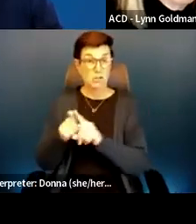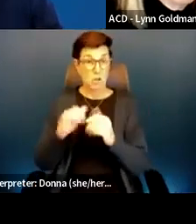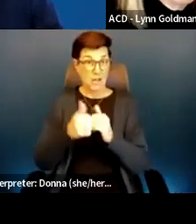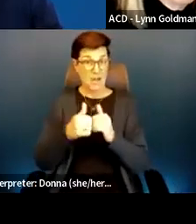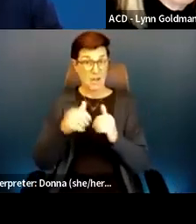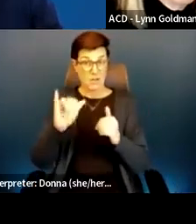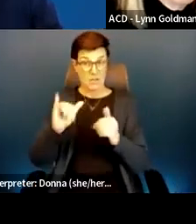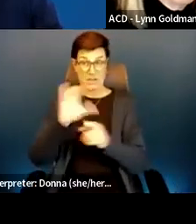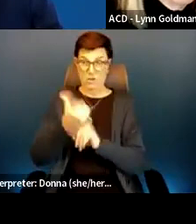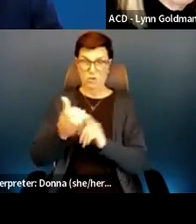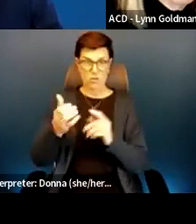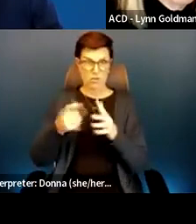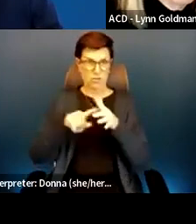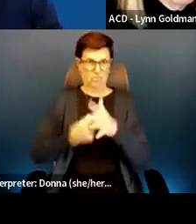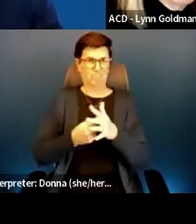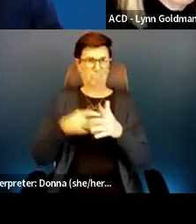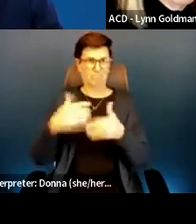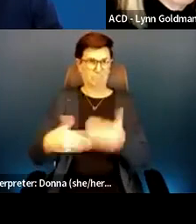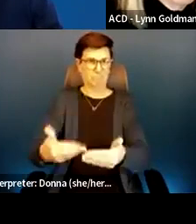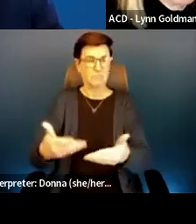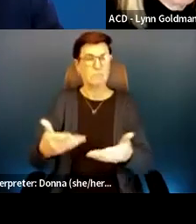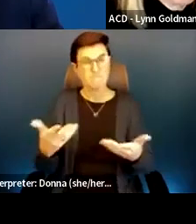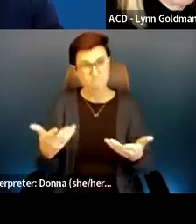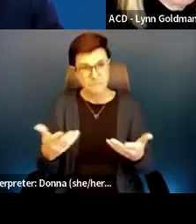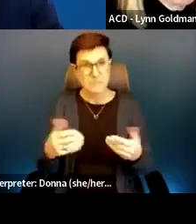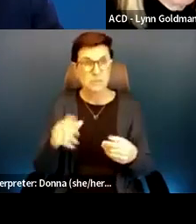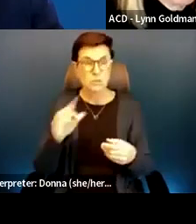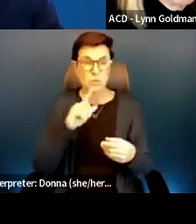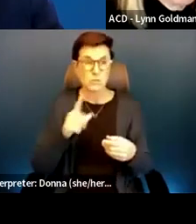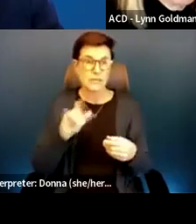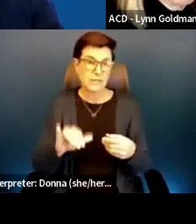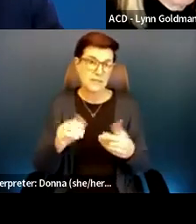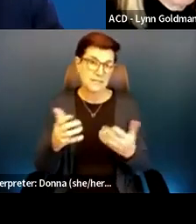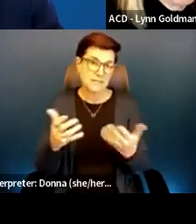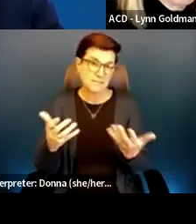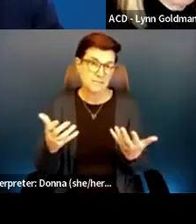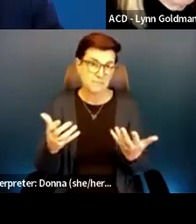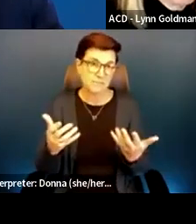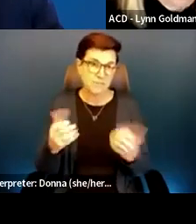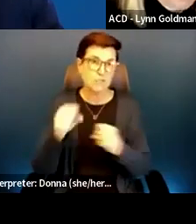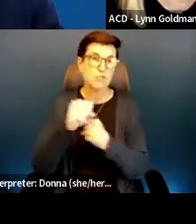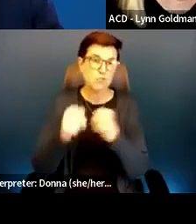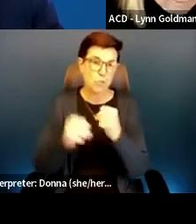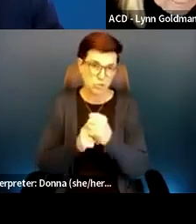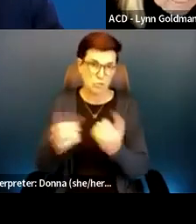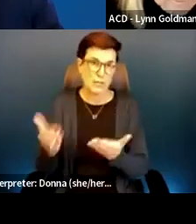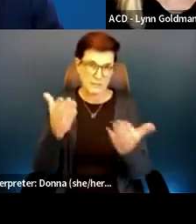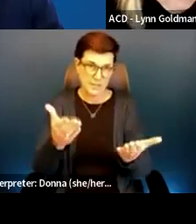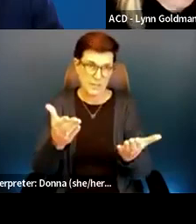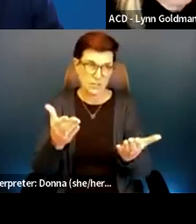of the structural recommendations. One of the issues that comes up is if you're a lab